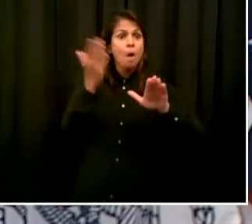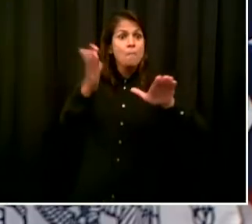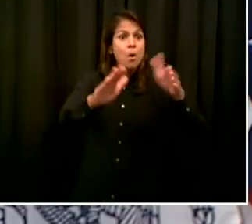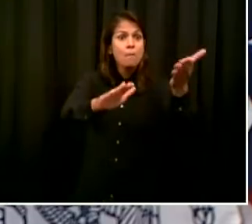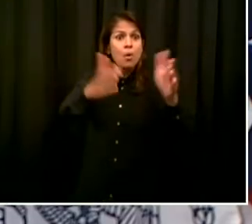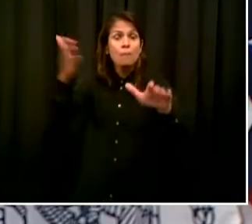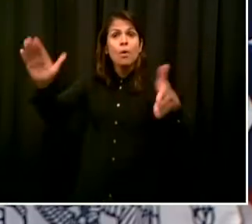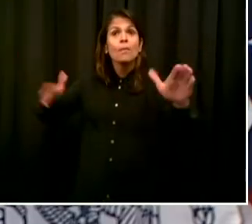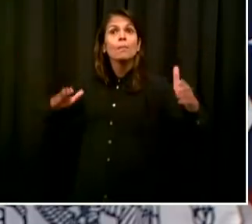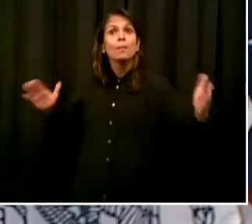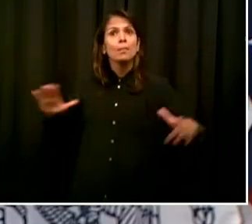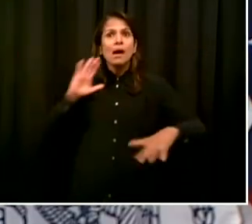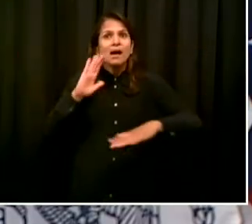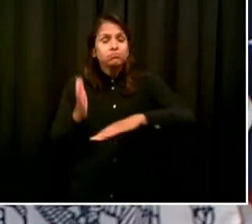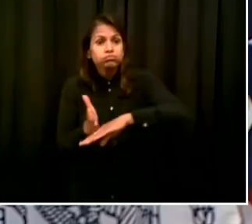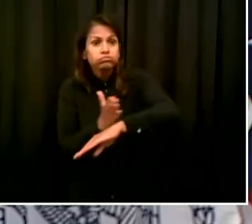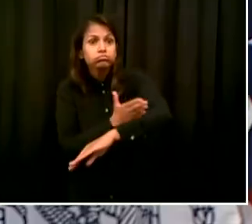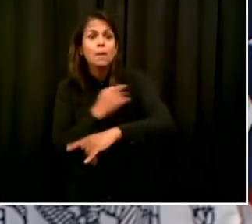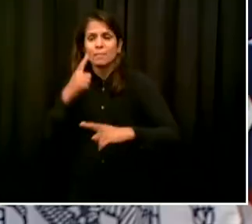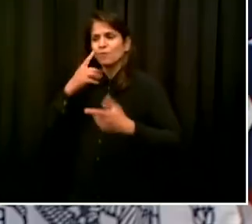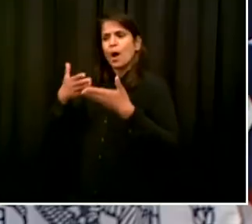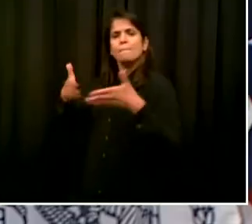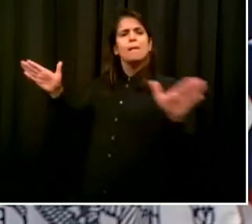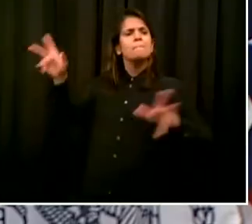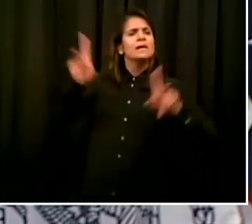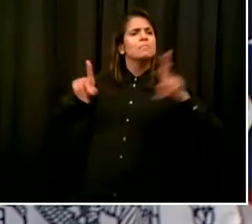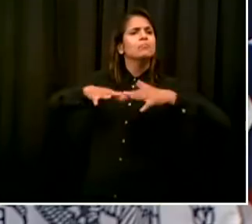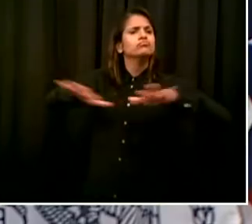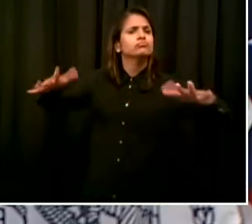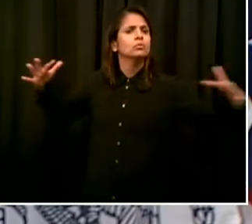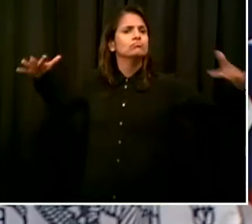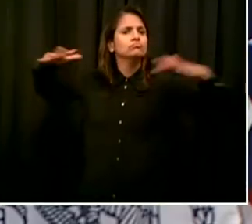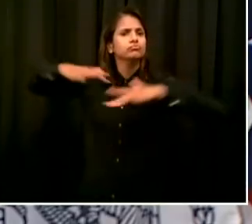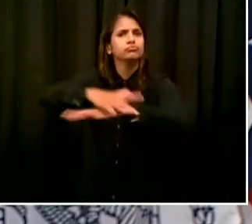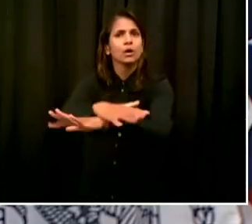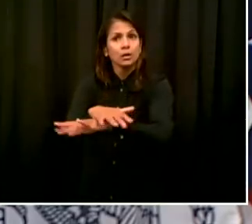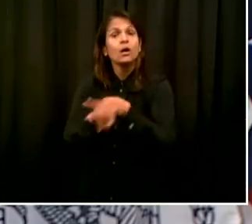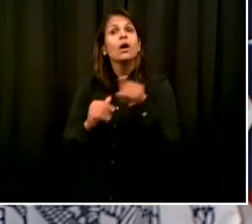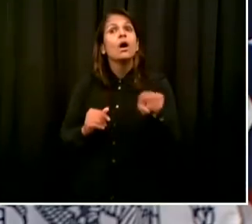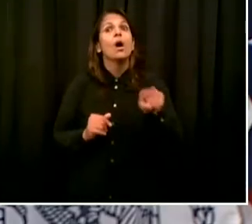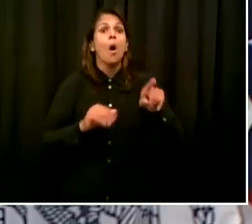THE BEST WAY TO IMPVROE PUBLIC SAFETY, AND OF COURSE, CONTINUE